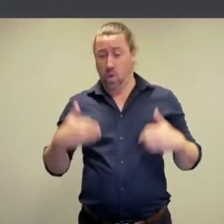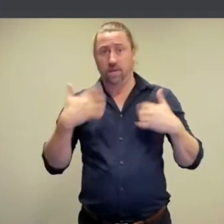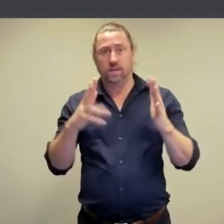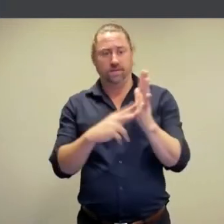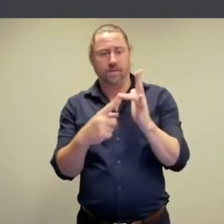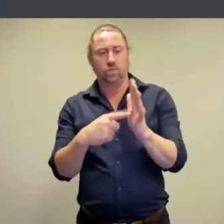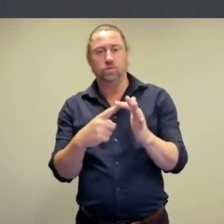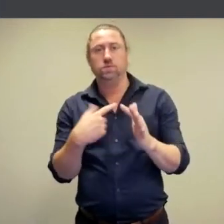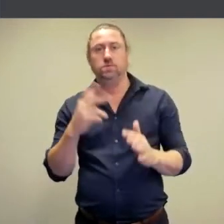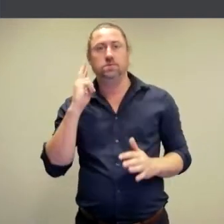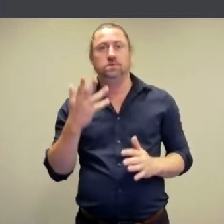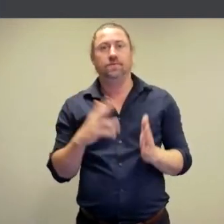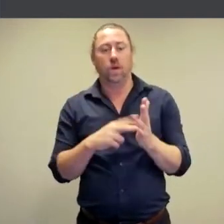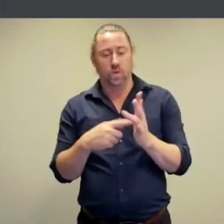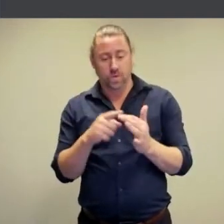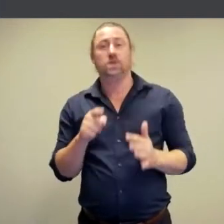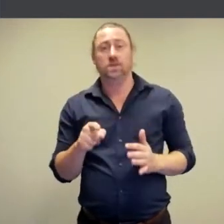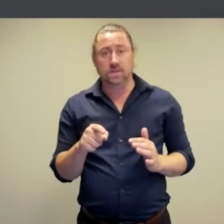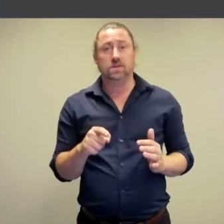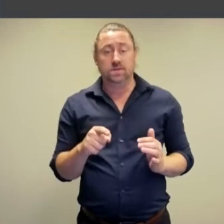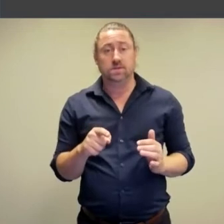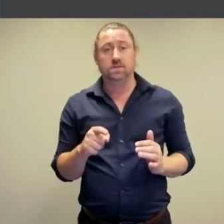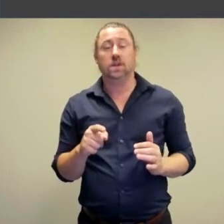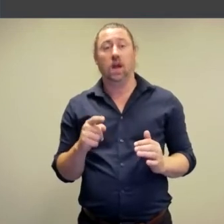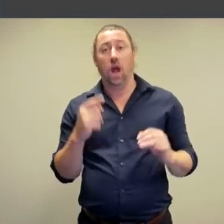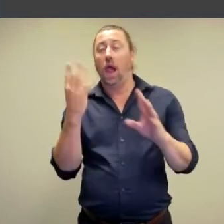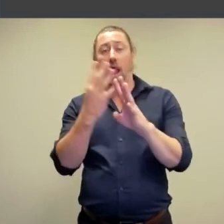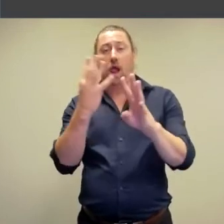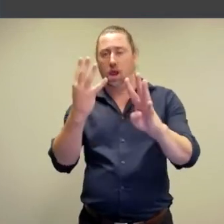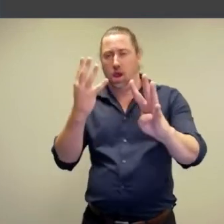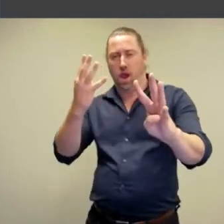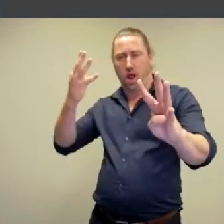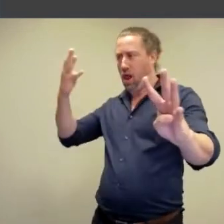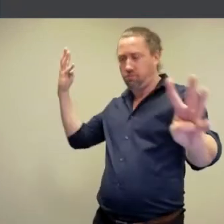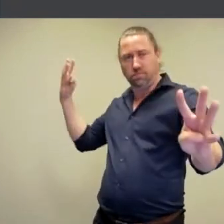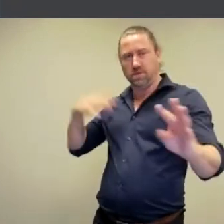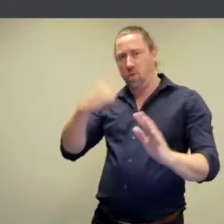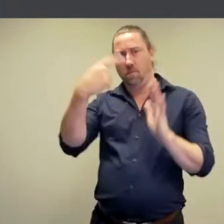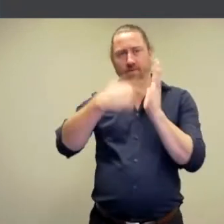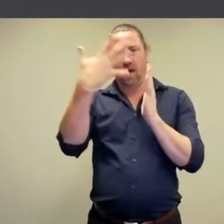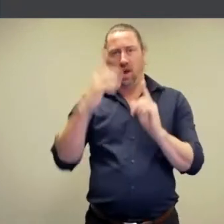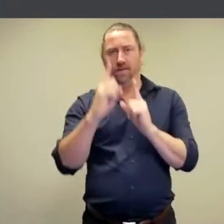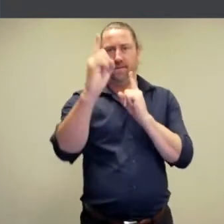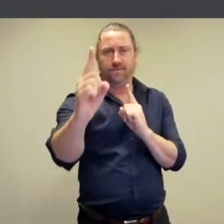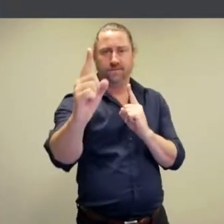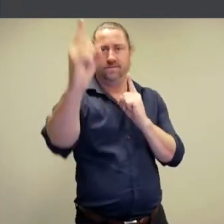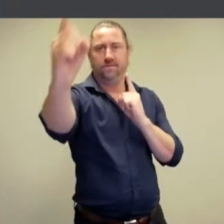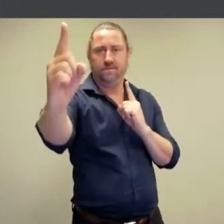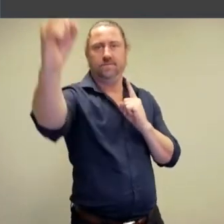and I was part of a very stretched out queue.